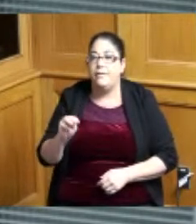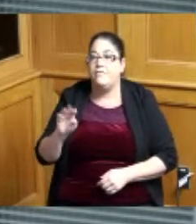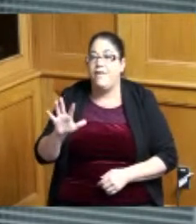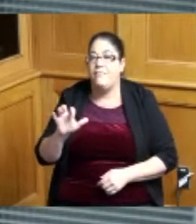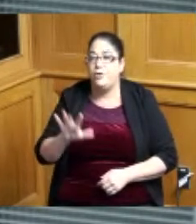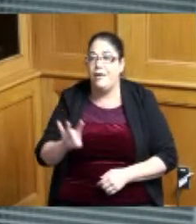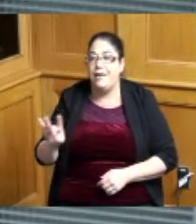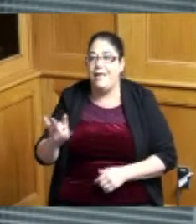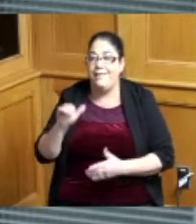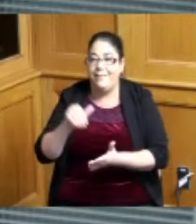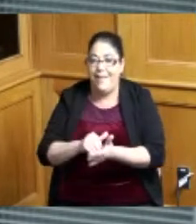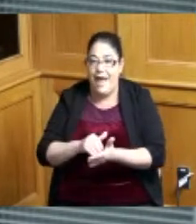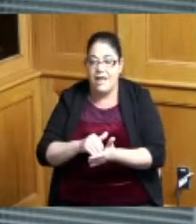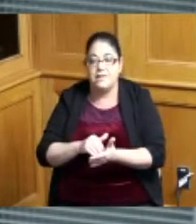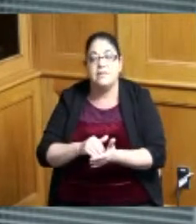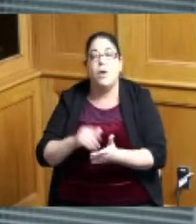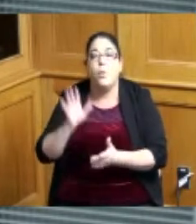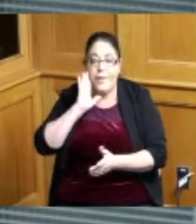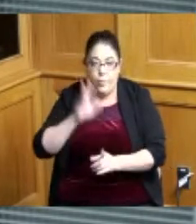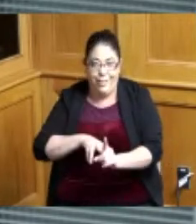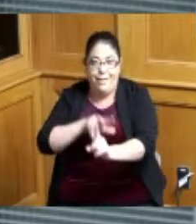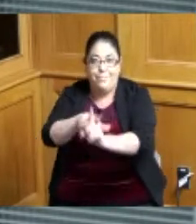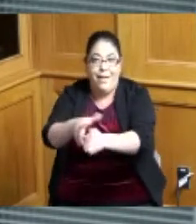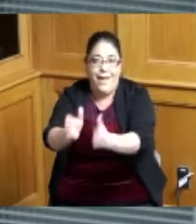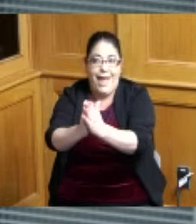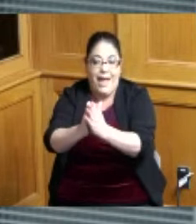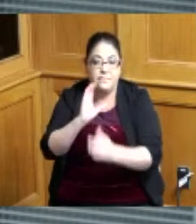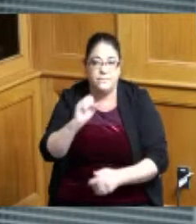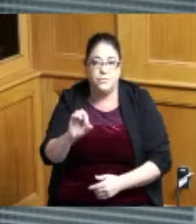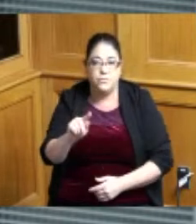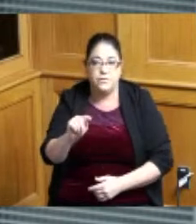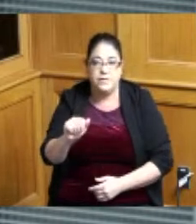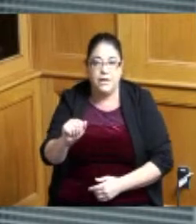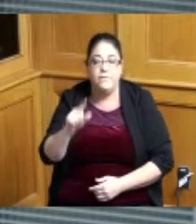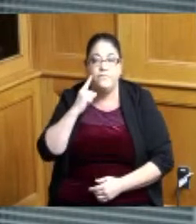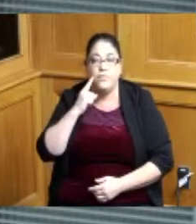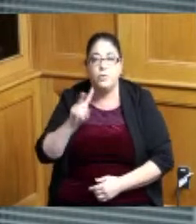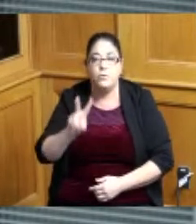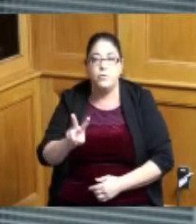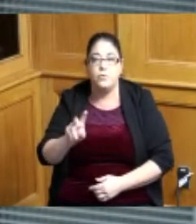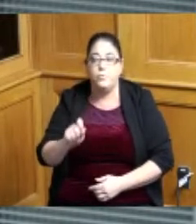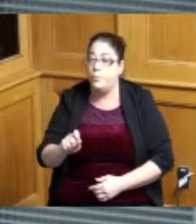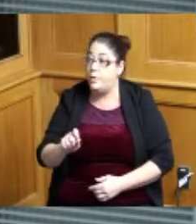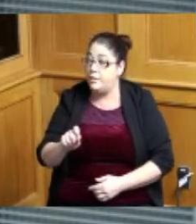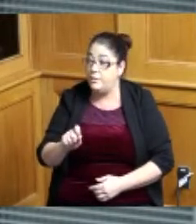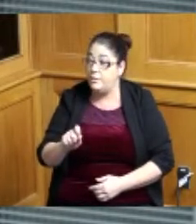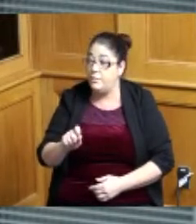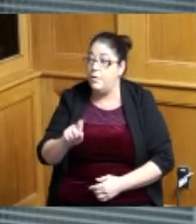we're going to apply to sorta for 1.2 million dollars we currently have 579